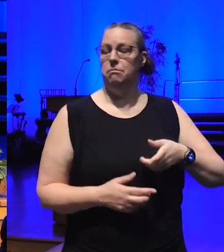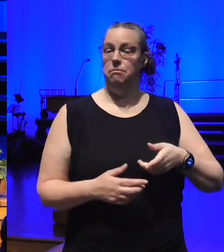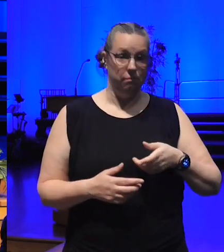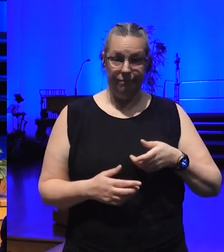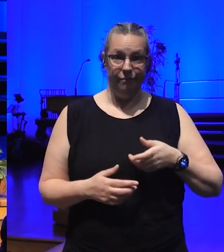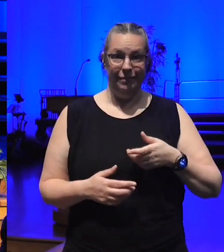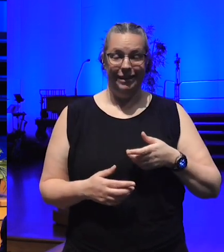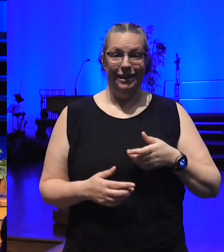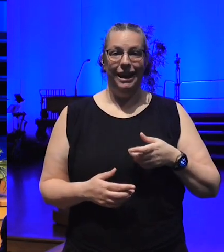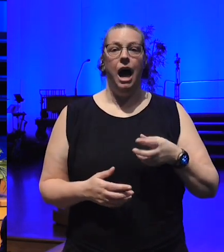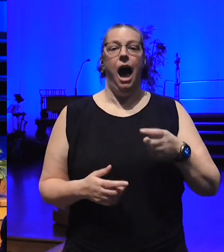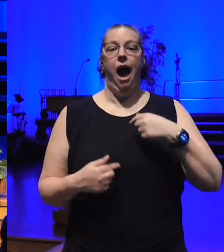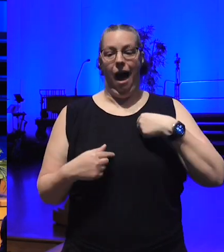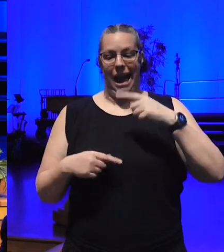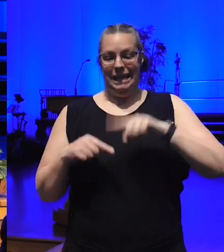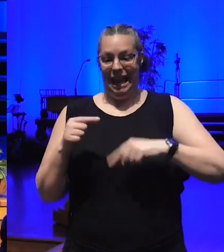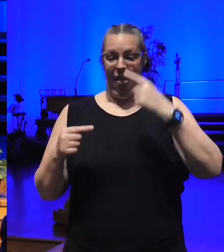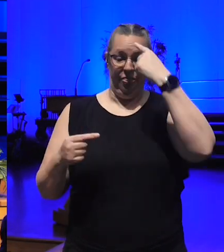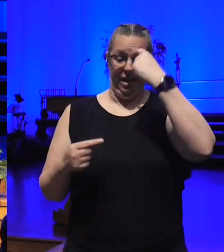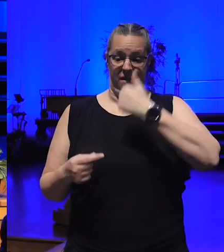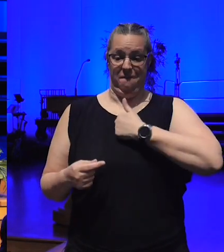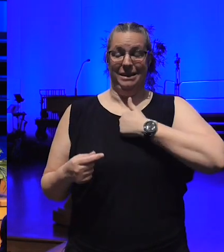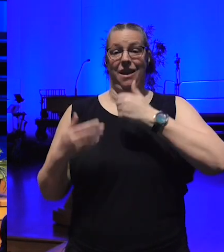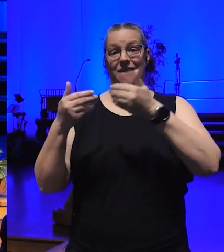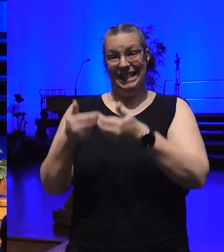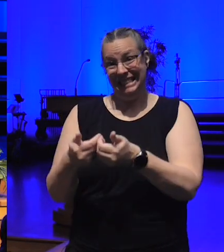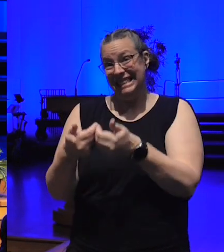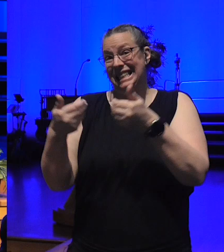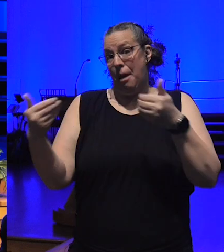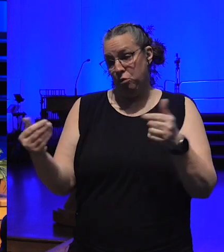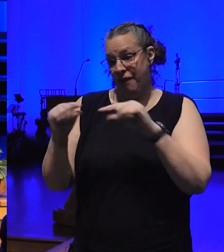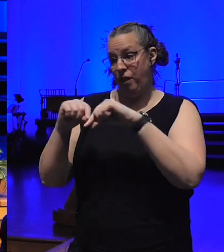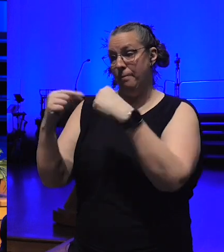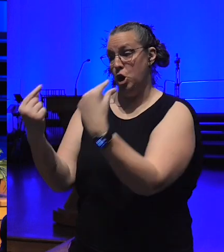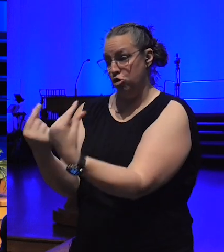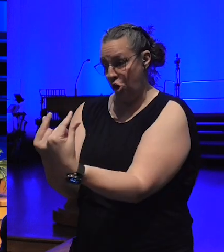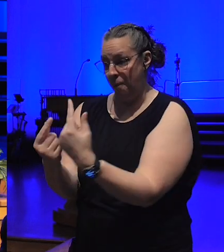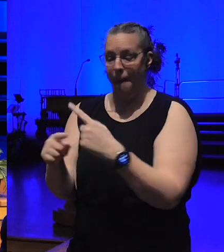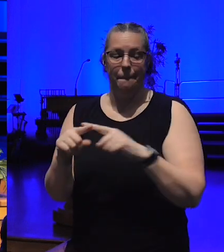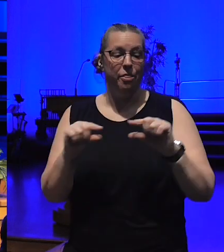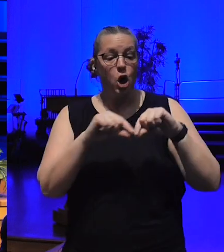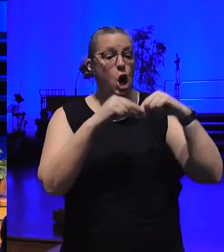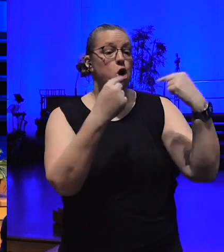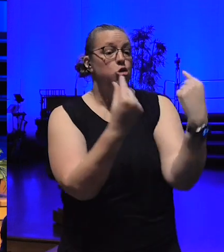myself as separate from the group but also the group cannot think of itself as separate from